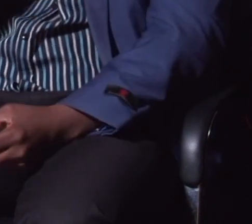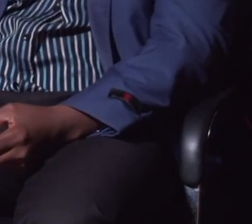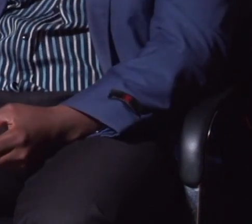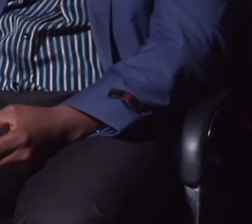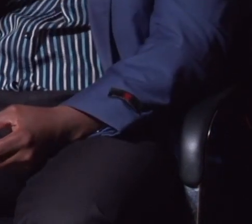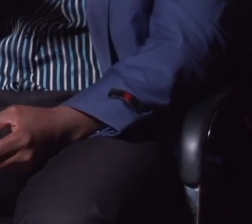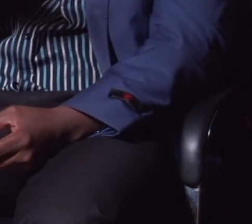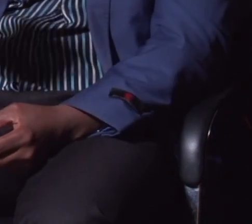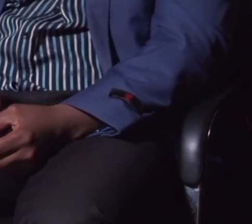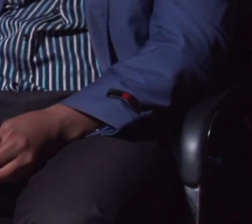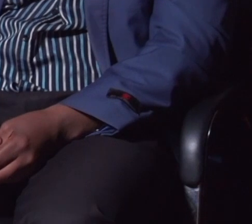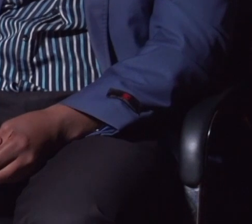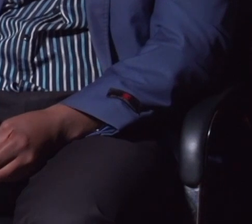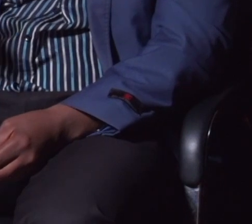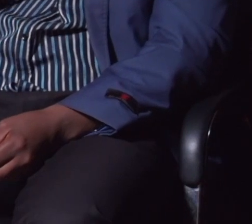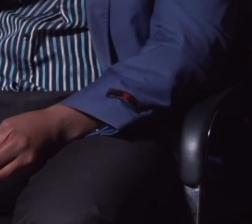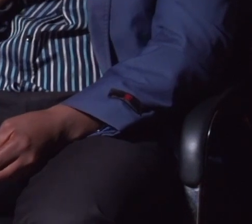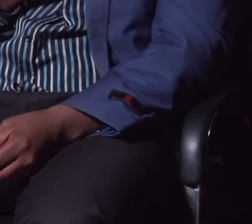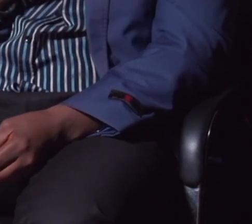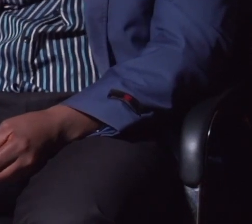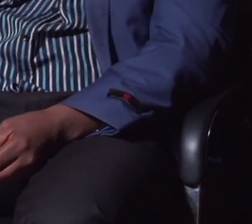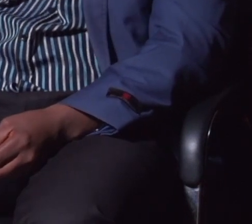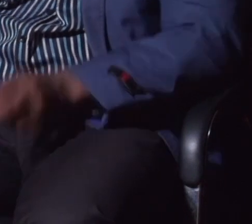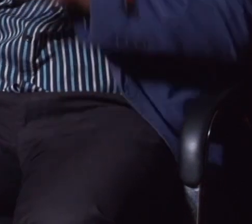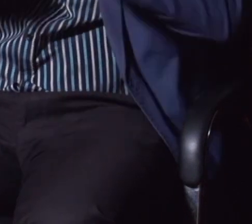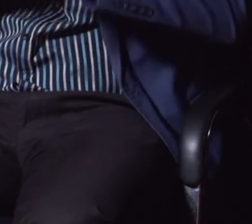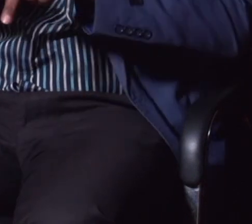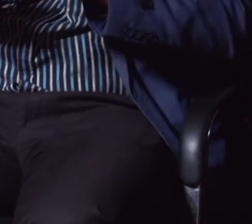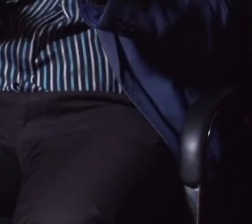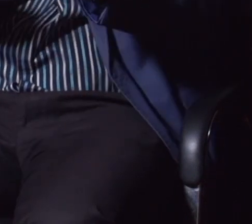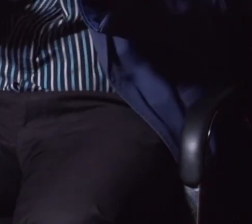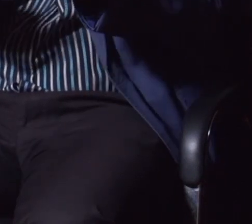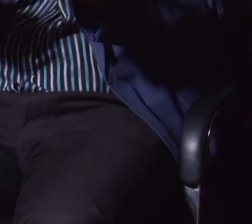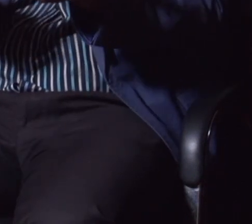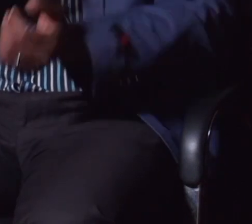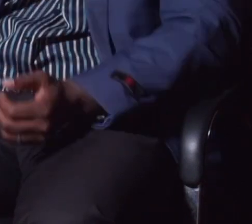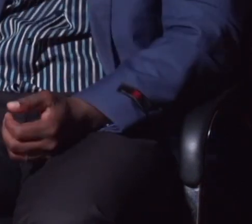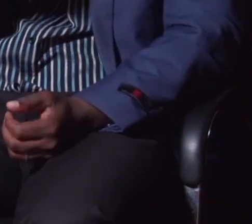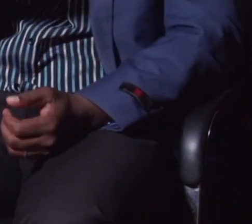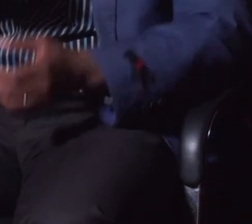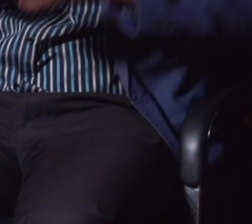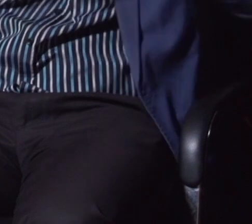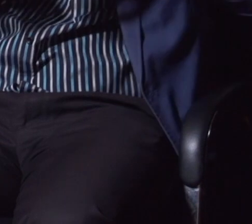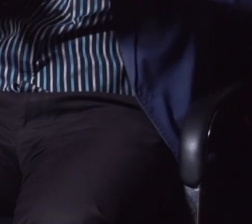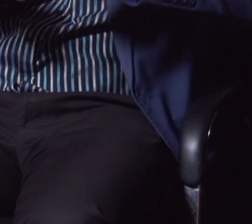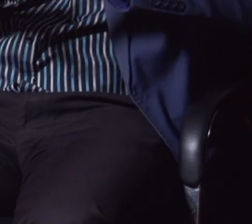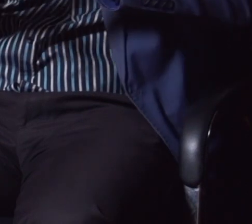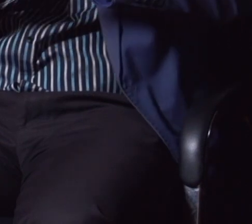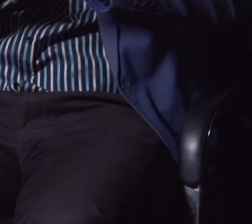parliamentary debates. We, the deaf people, we want this to continue.